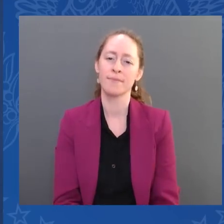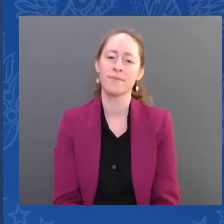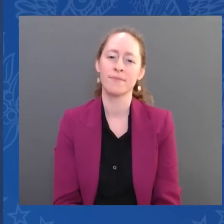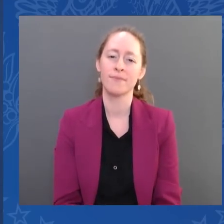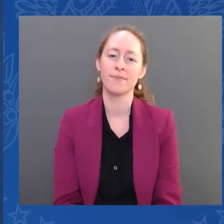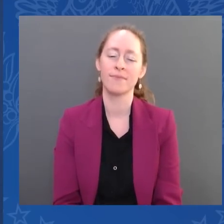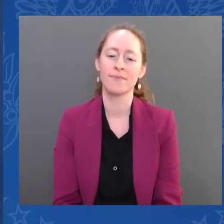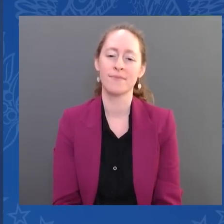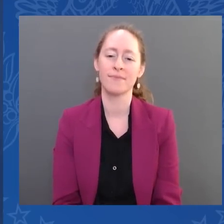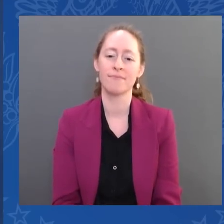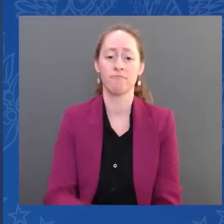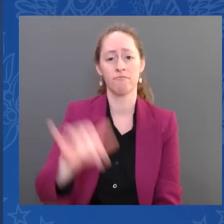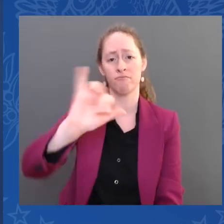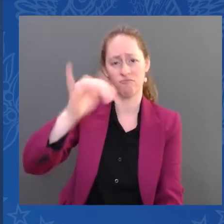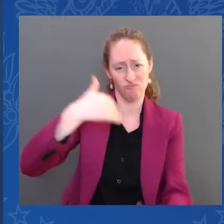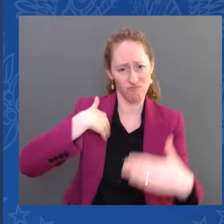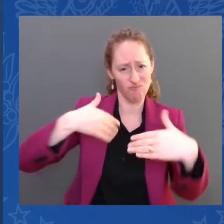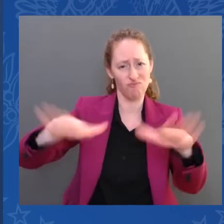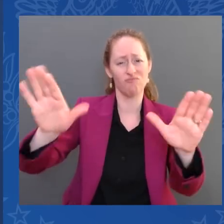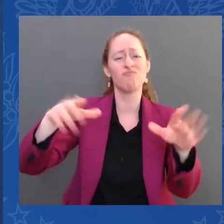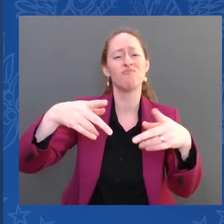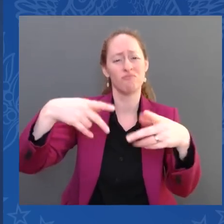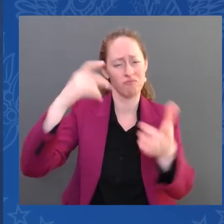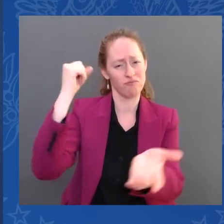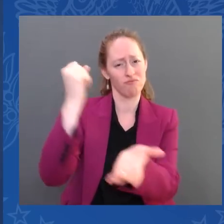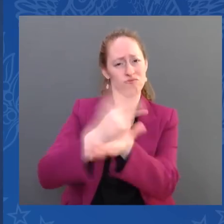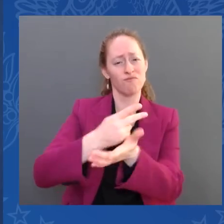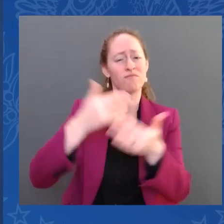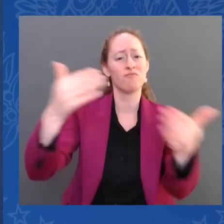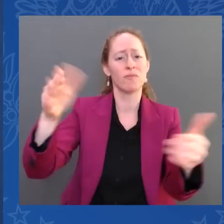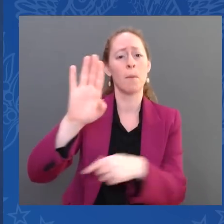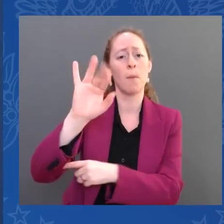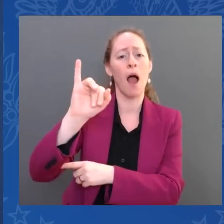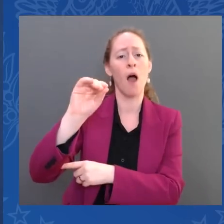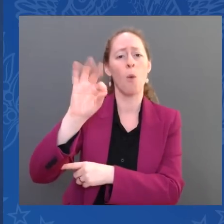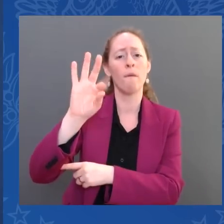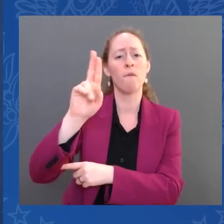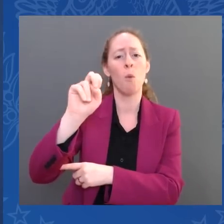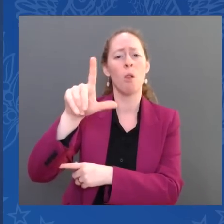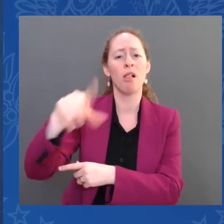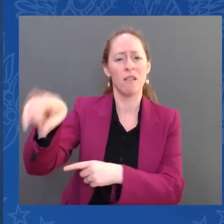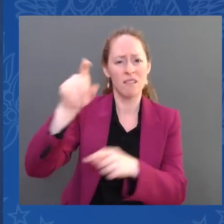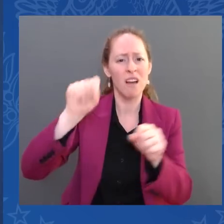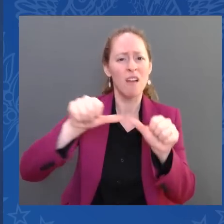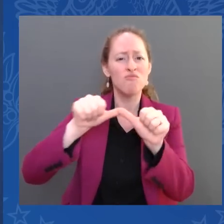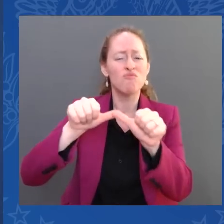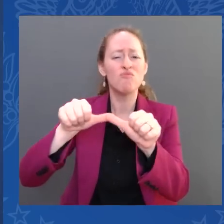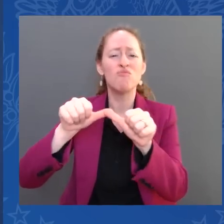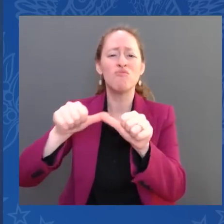And I'm working closely with our European partners to get more of the grain locked in Ukraine